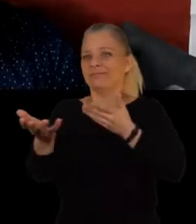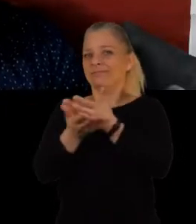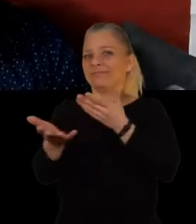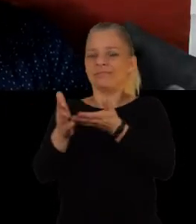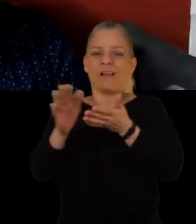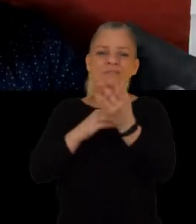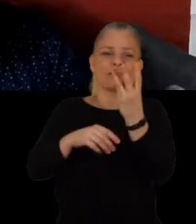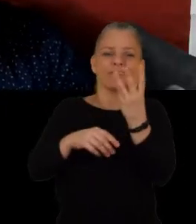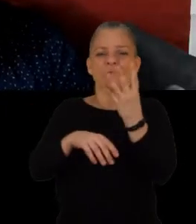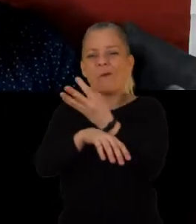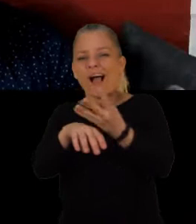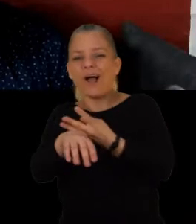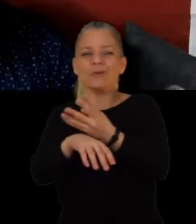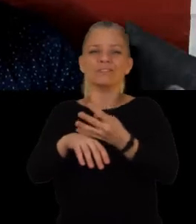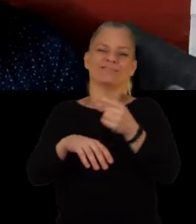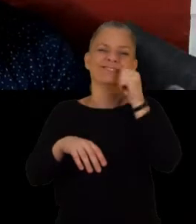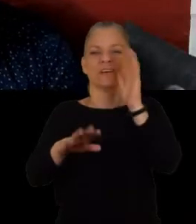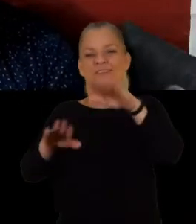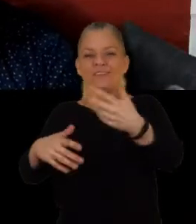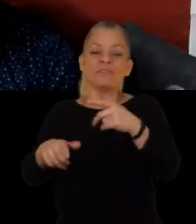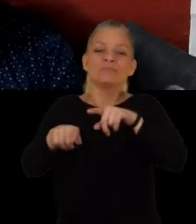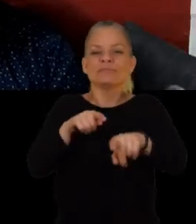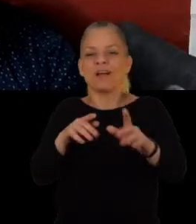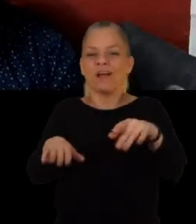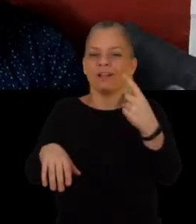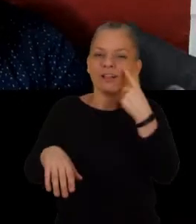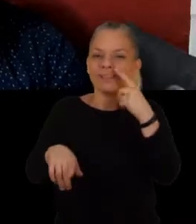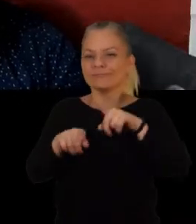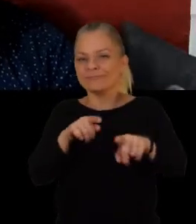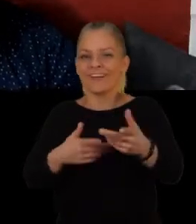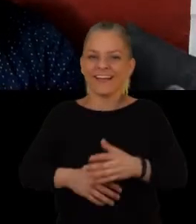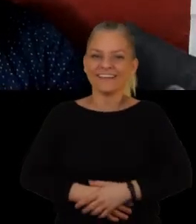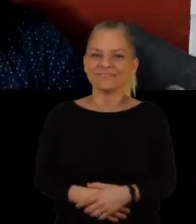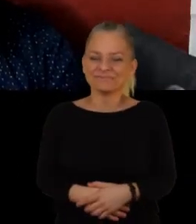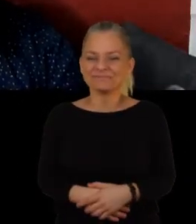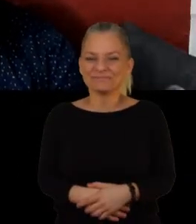under three or four hours you know people have dinners to get to so yeah yeah well we'll try